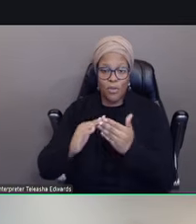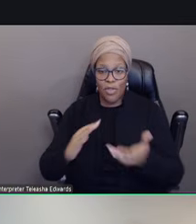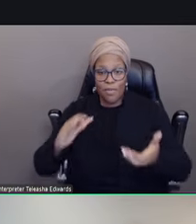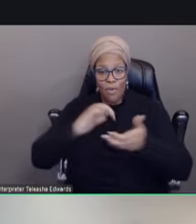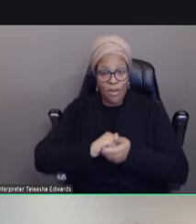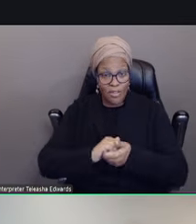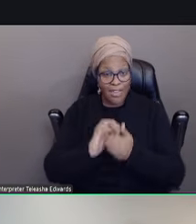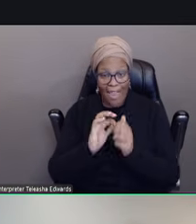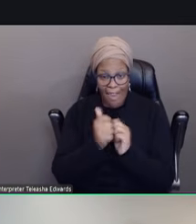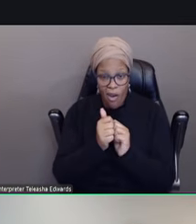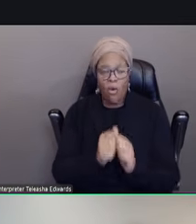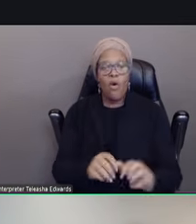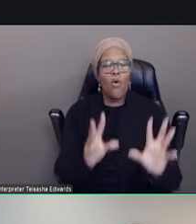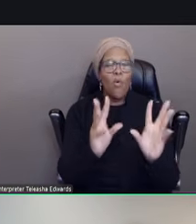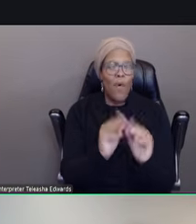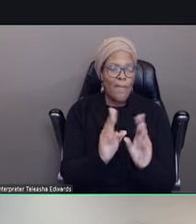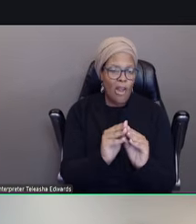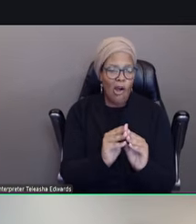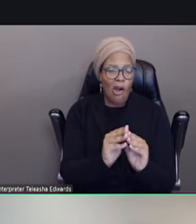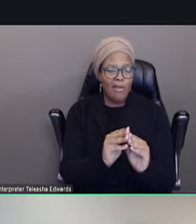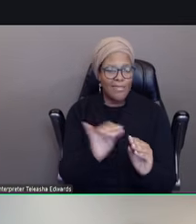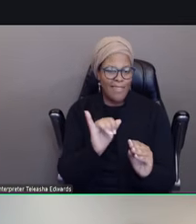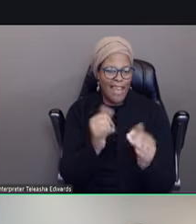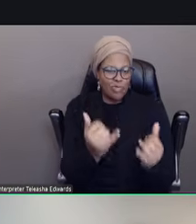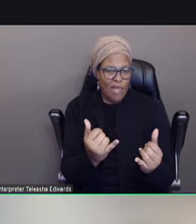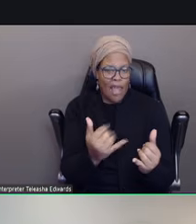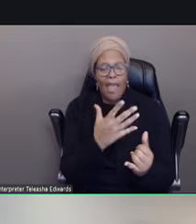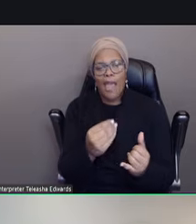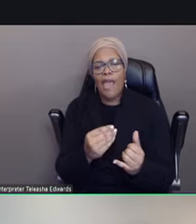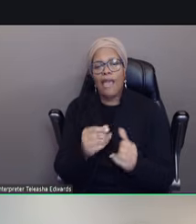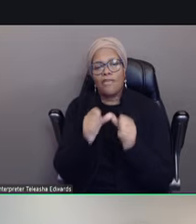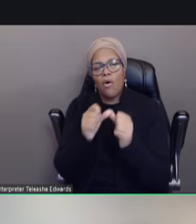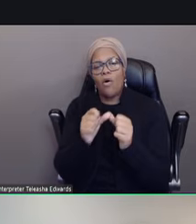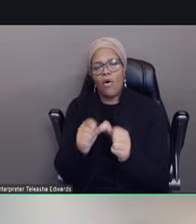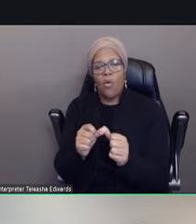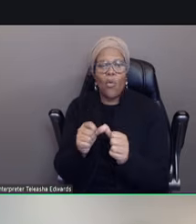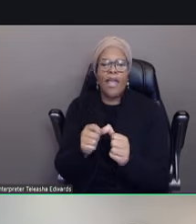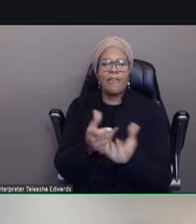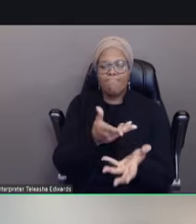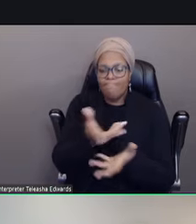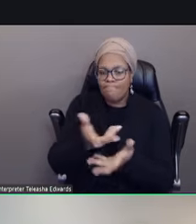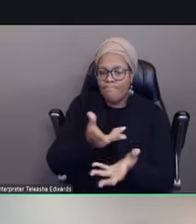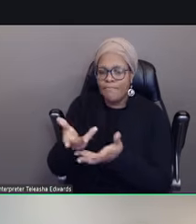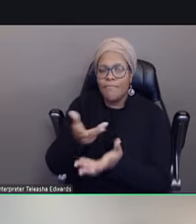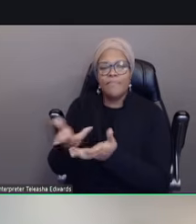like the one we're hosting today and ongoing engagement out in the community. And just to